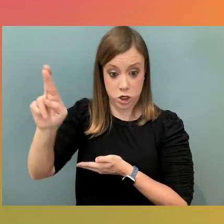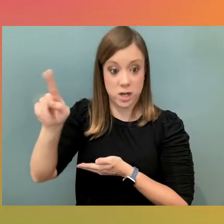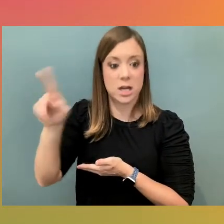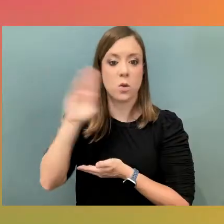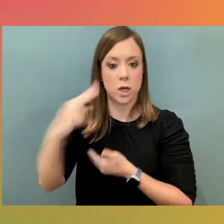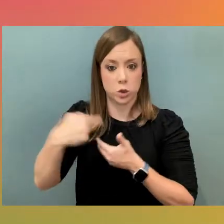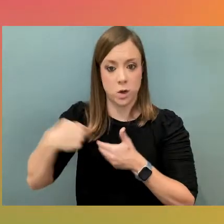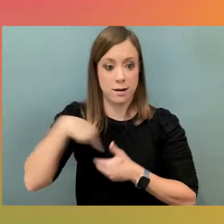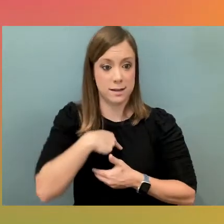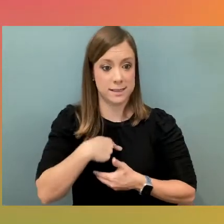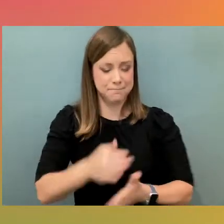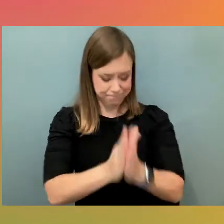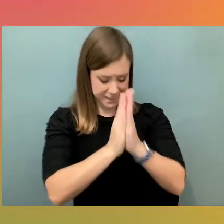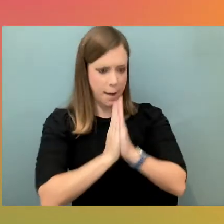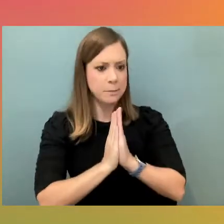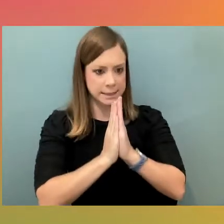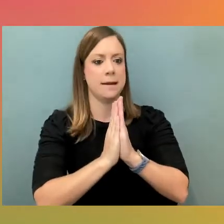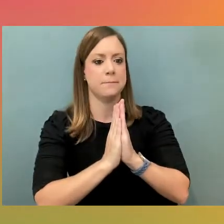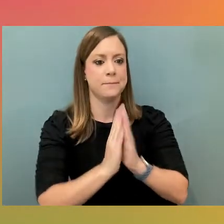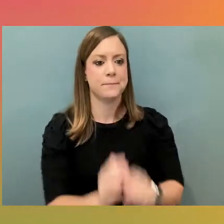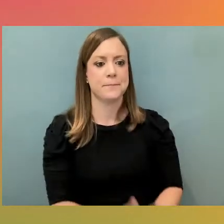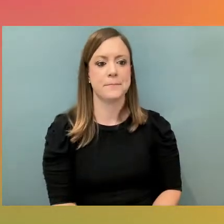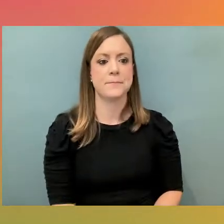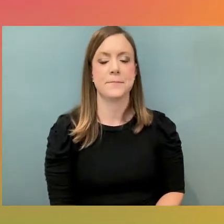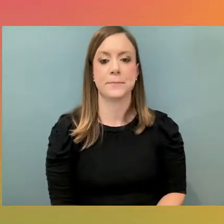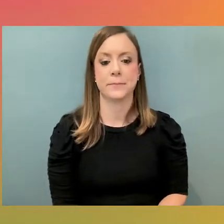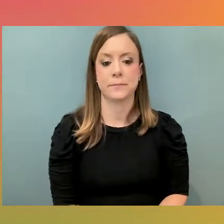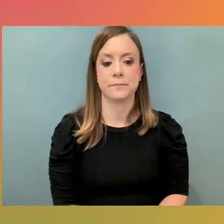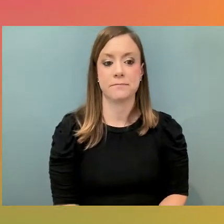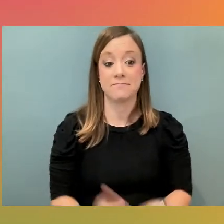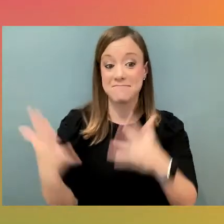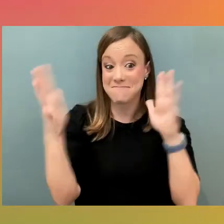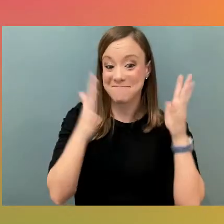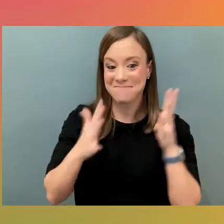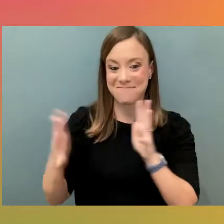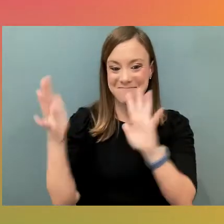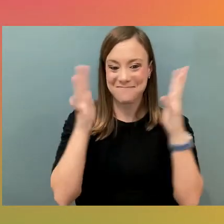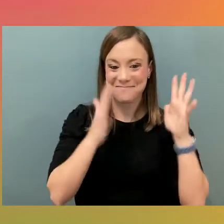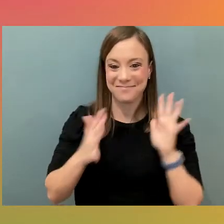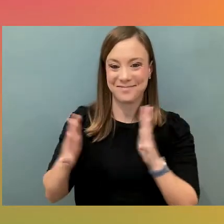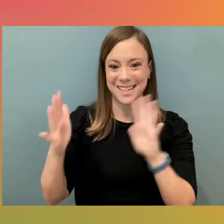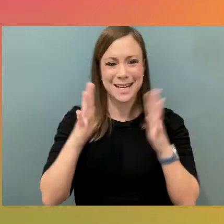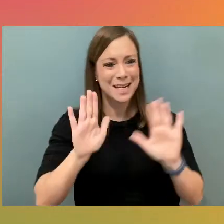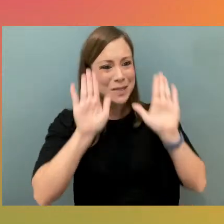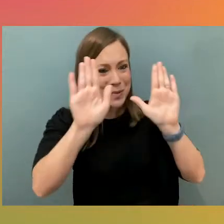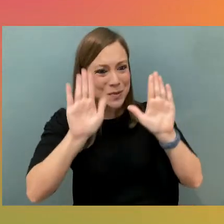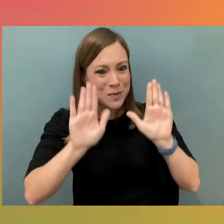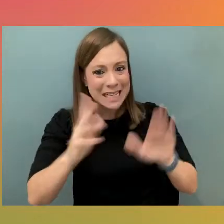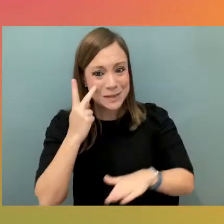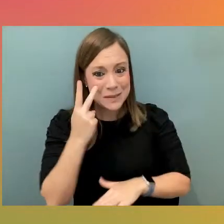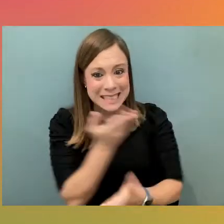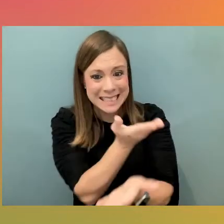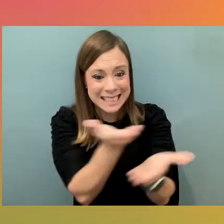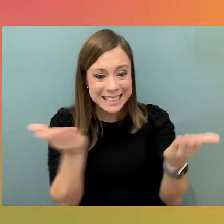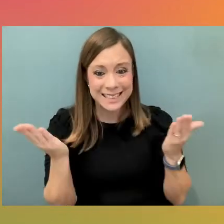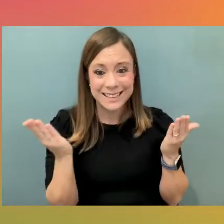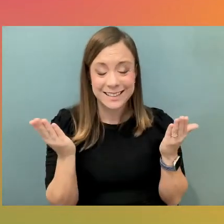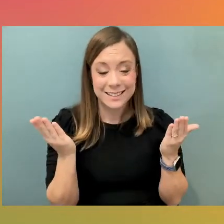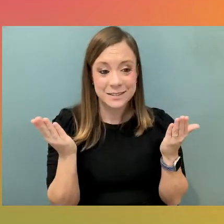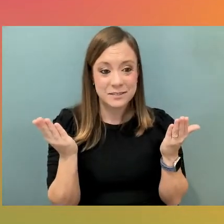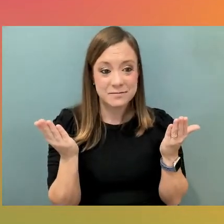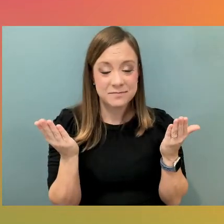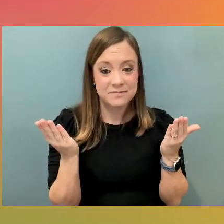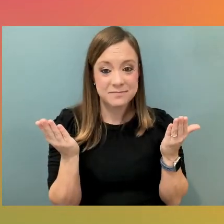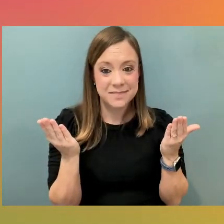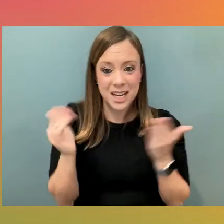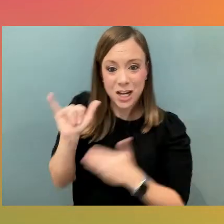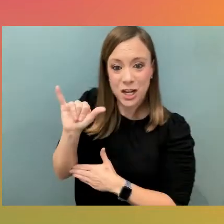LET ME REQUEST HIM TO SAY A FEW